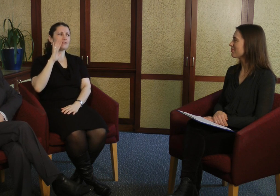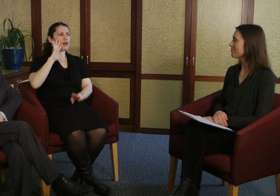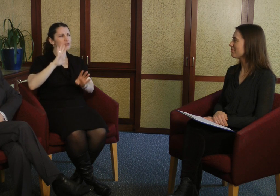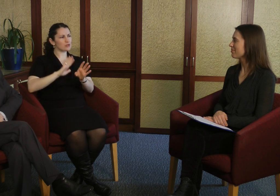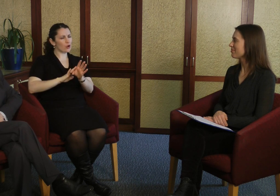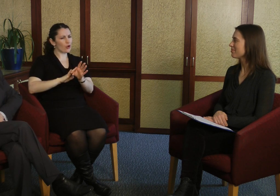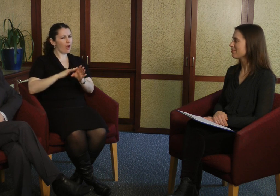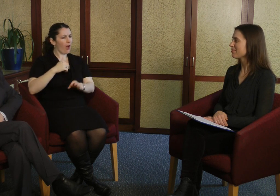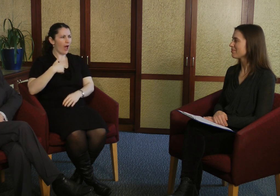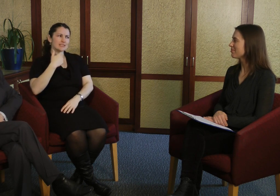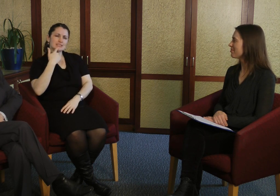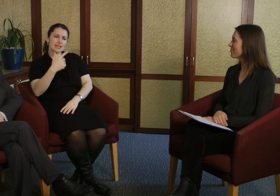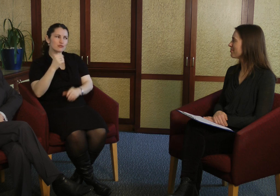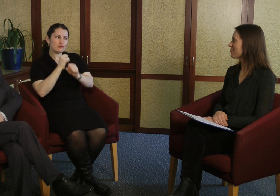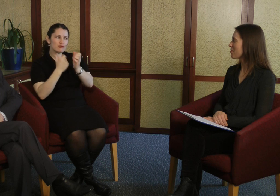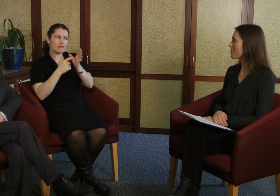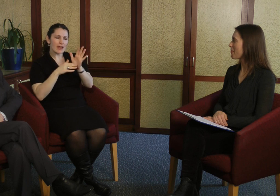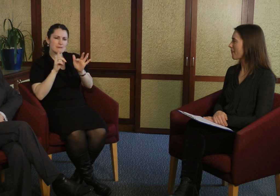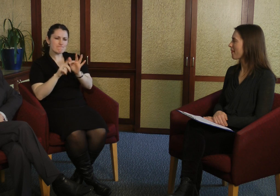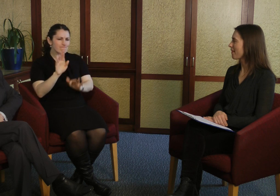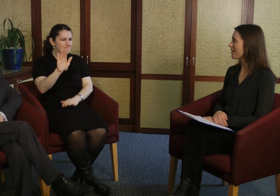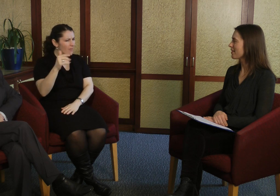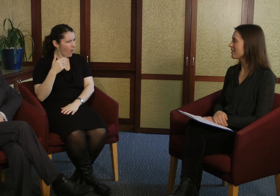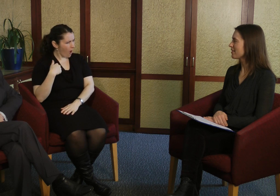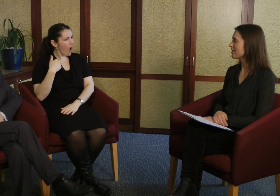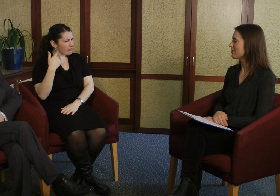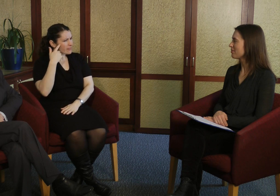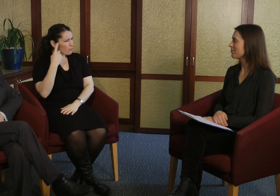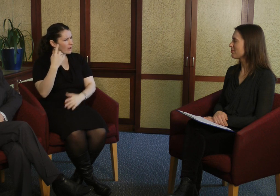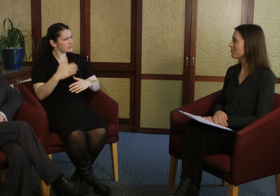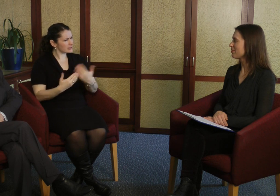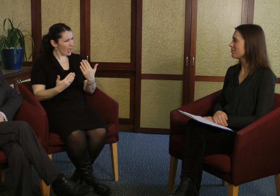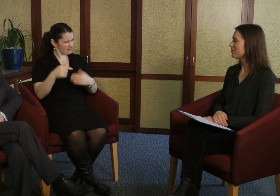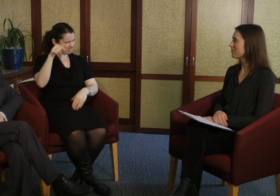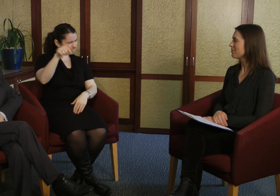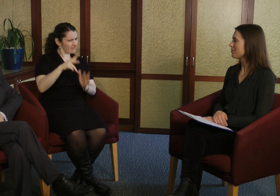'You know one day I think this would be a great organization to work for and maybe